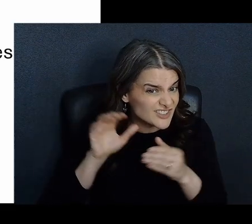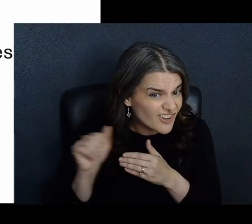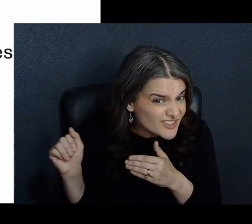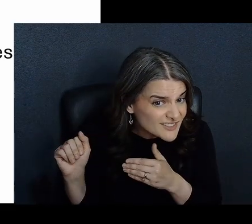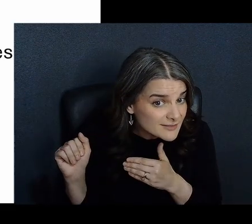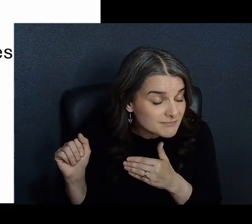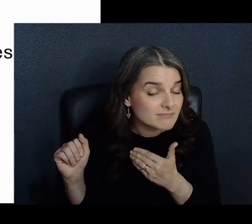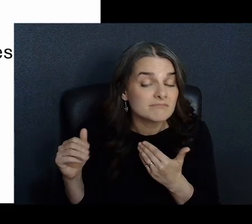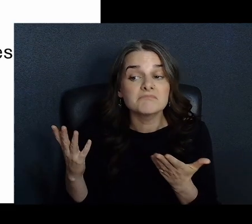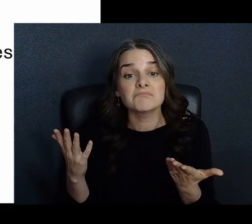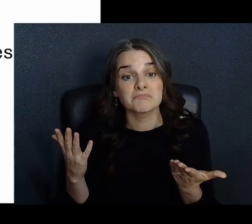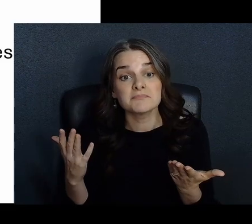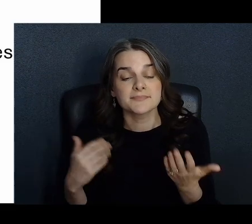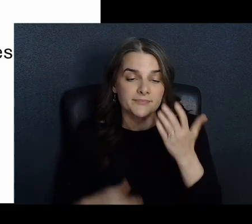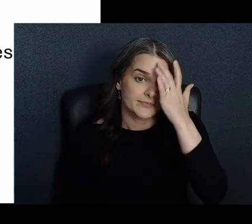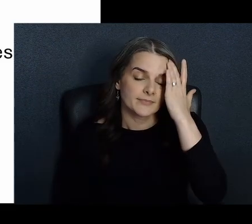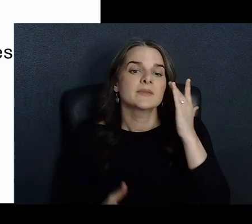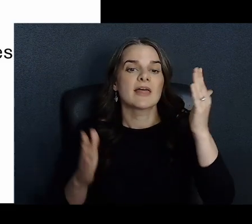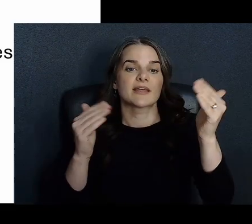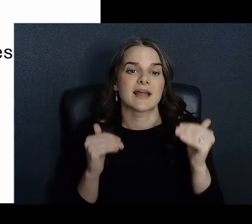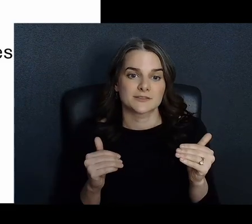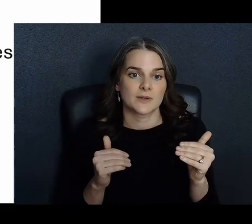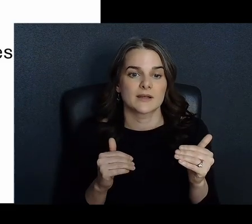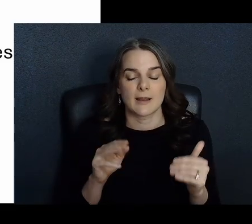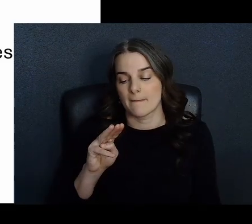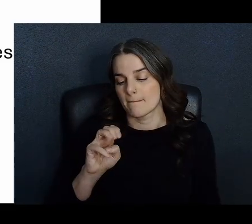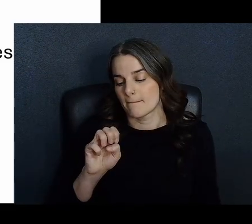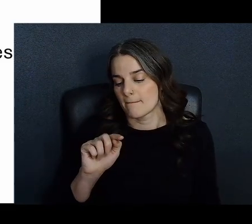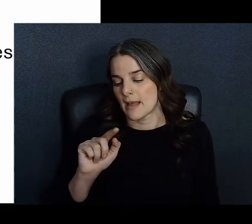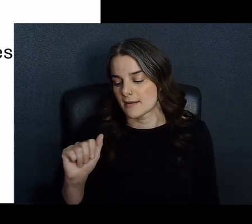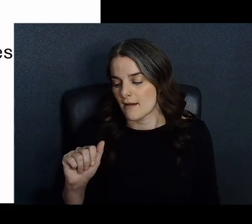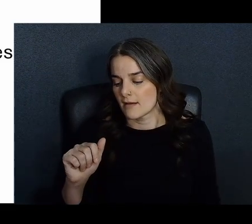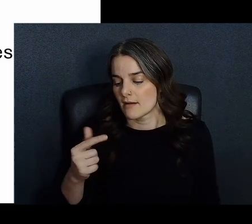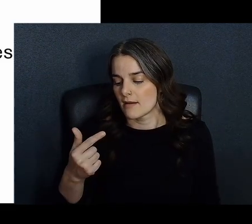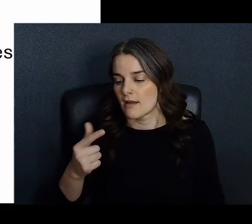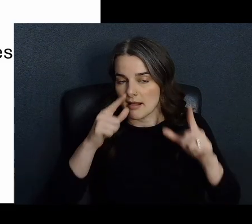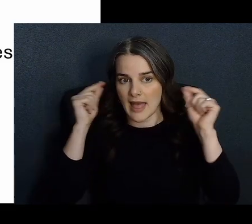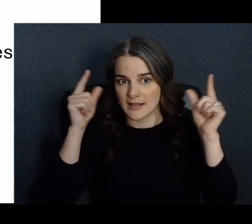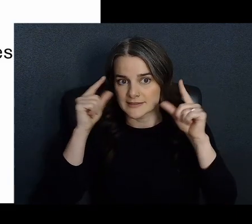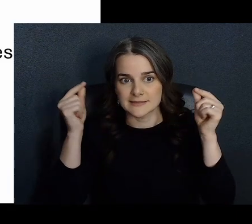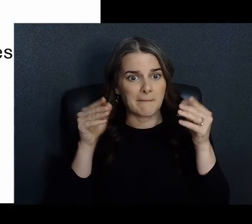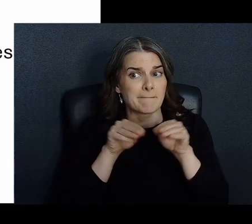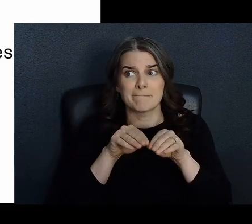The next one down is the Meta glasses, mainstream devices that we're now having